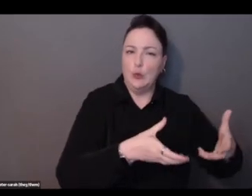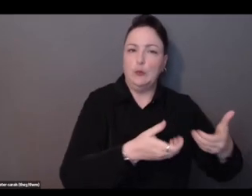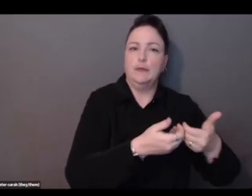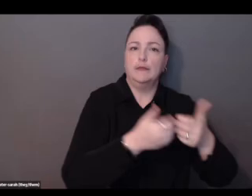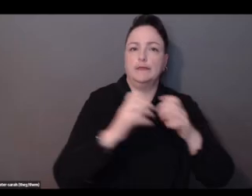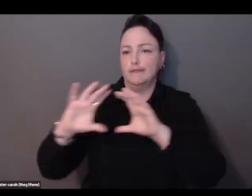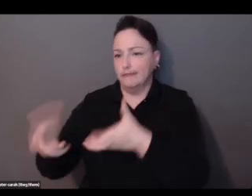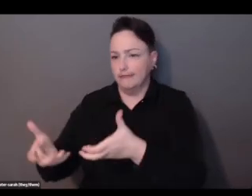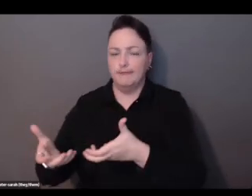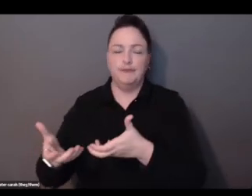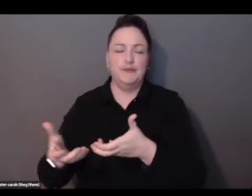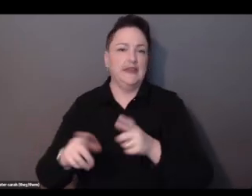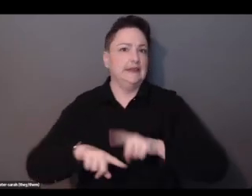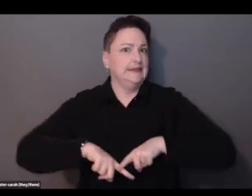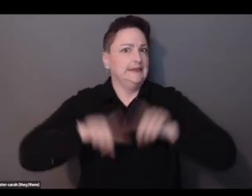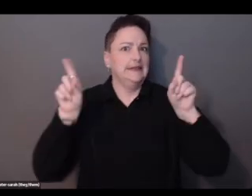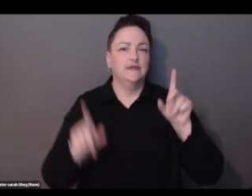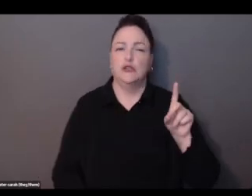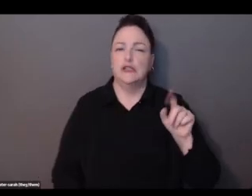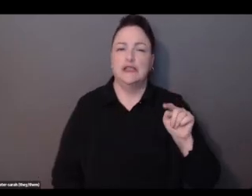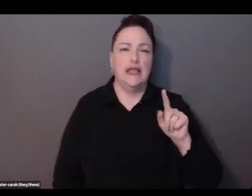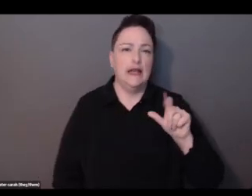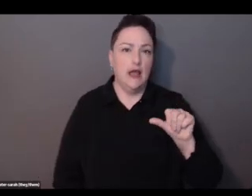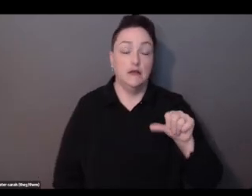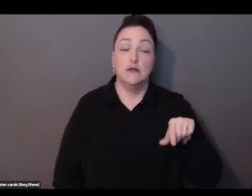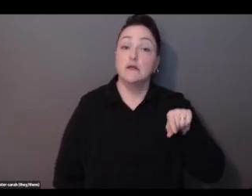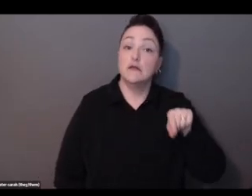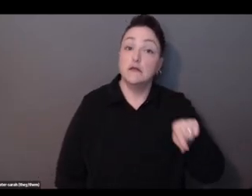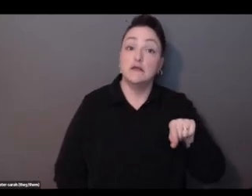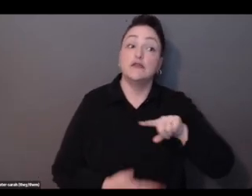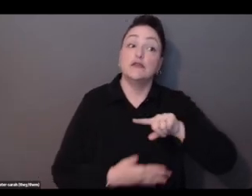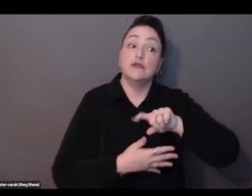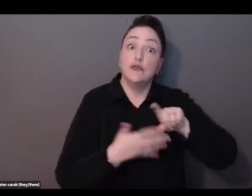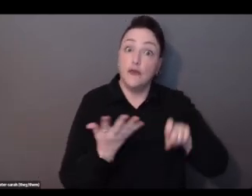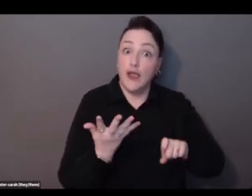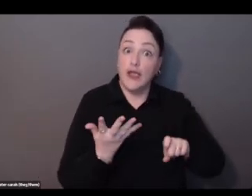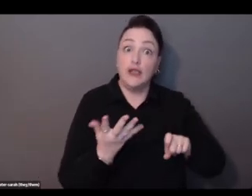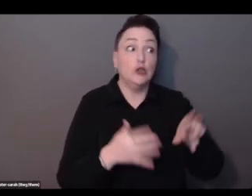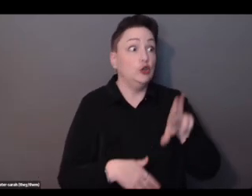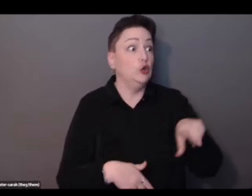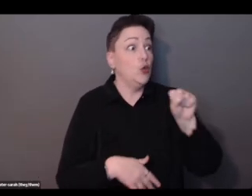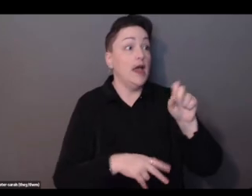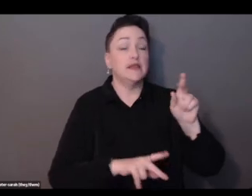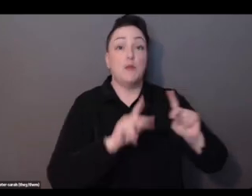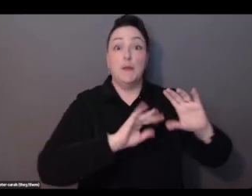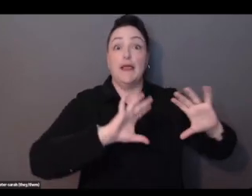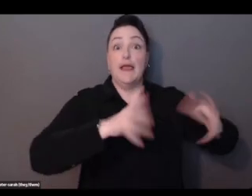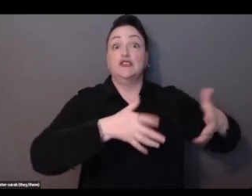US population overall and us, I guess, focusing on adults,